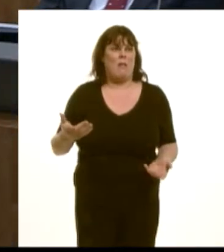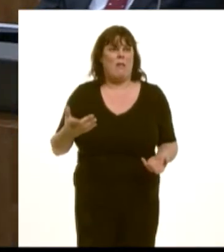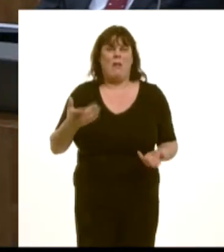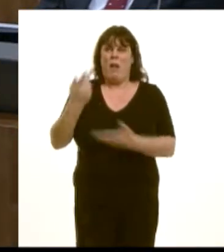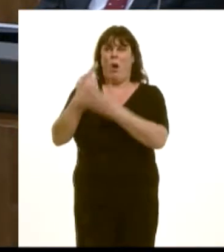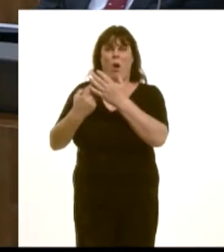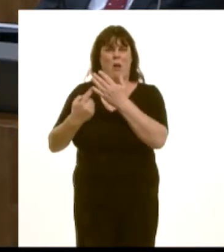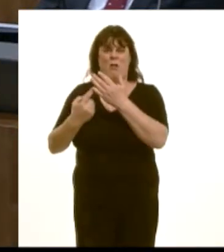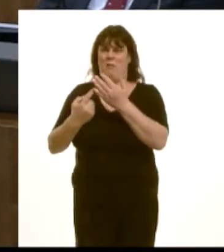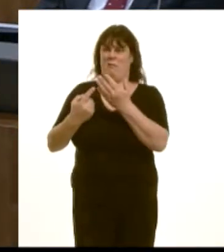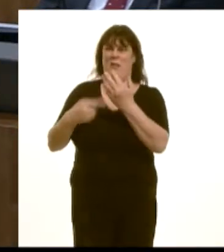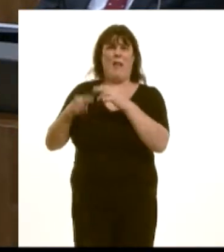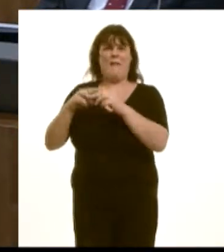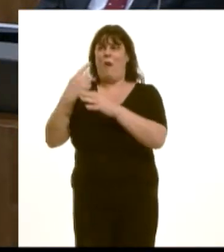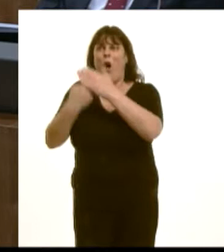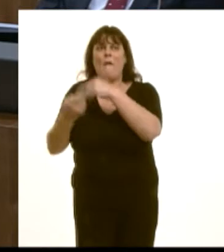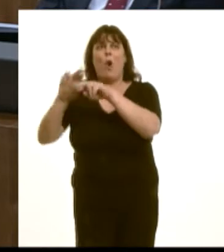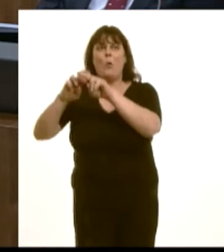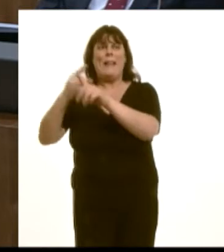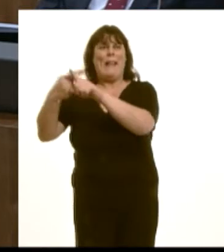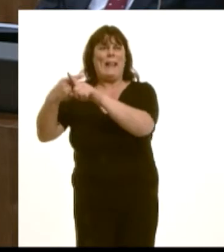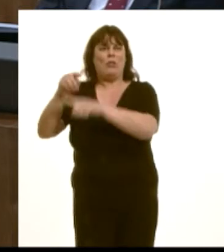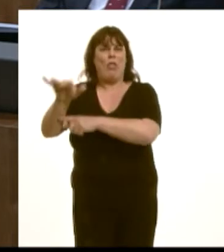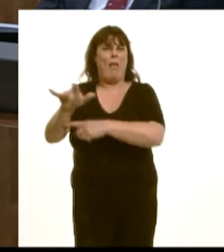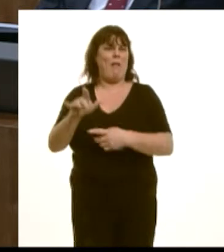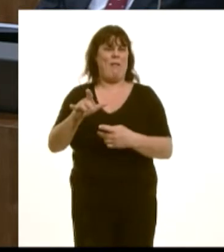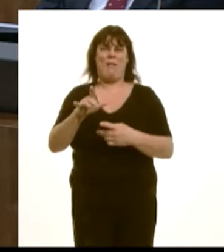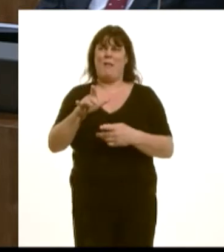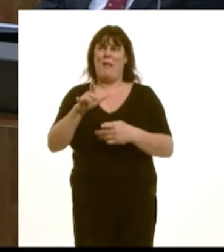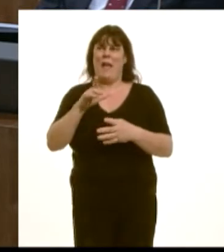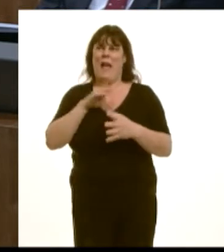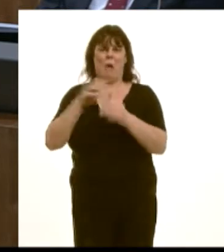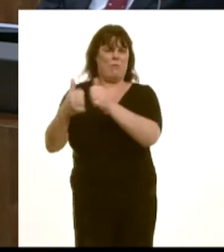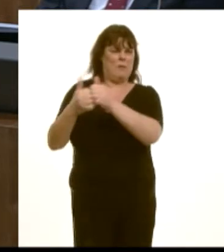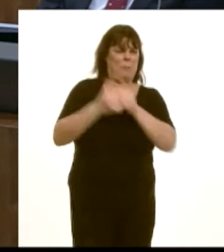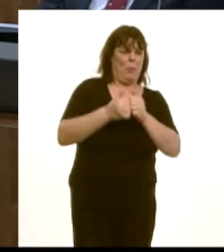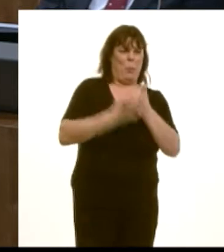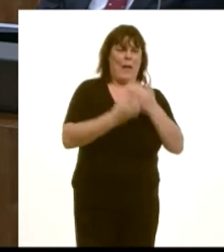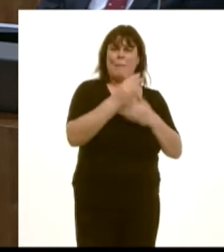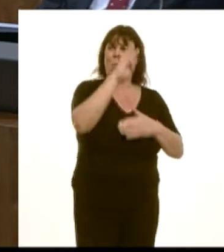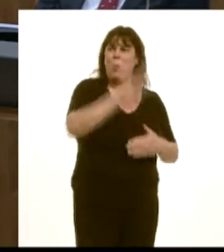it have if it does not take into account the separate structures, safeguards and legislation